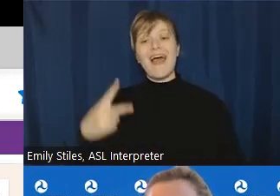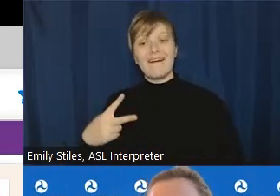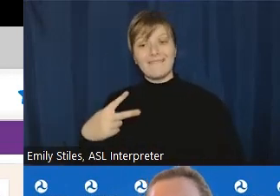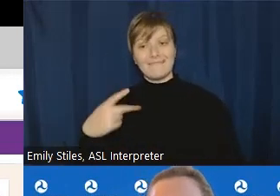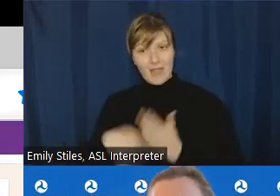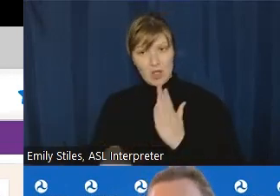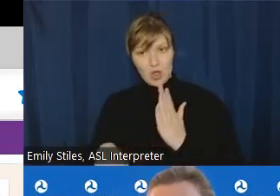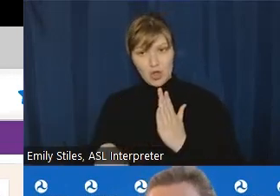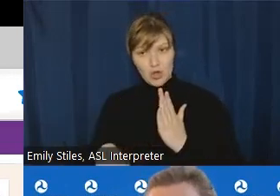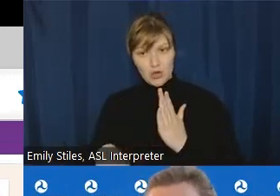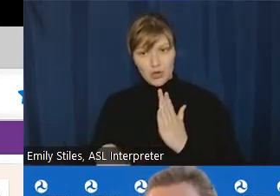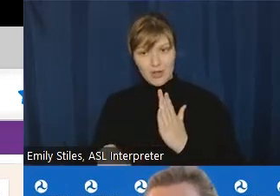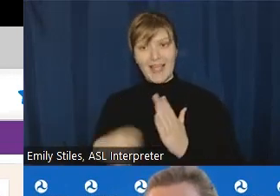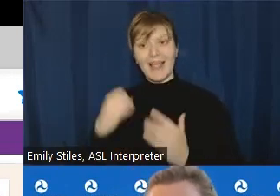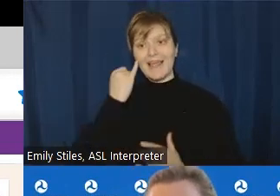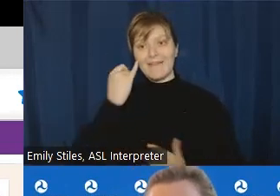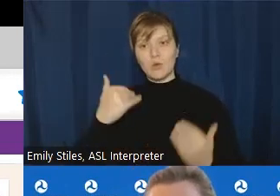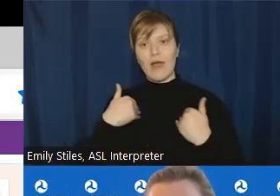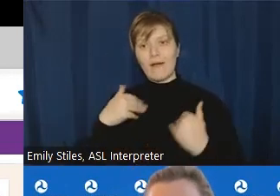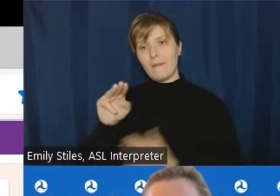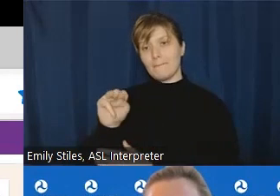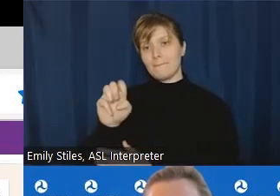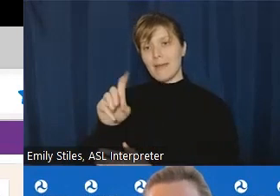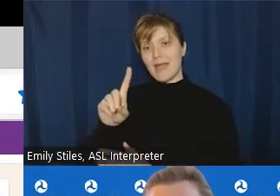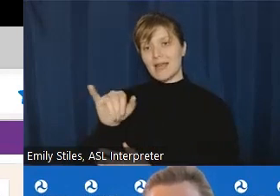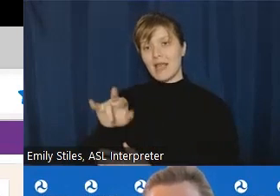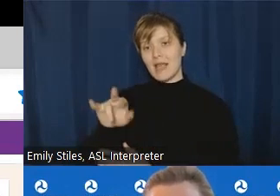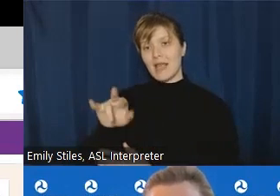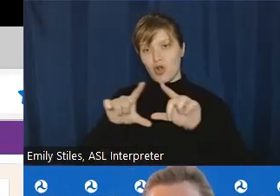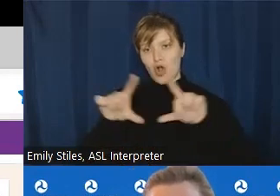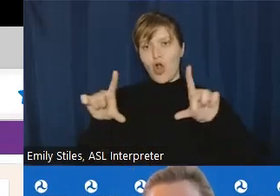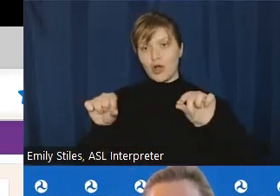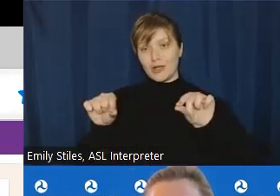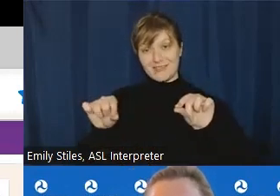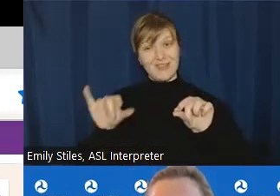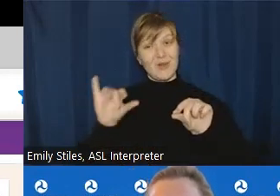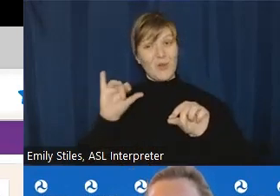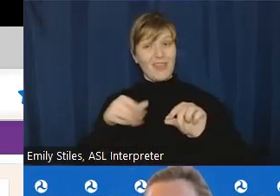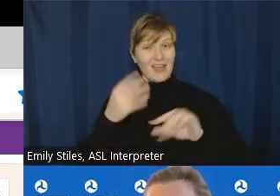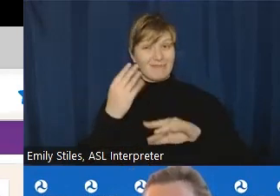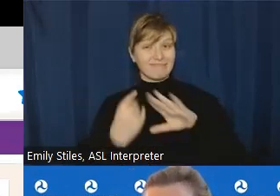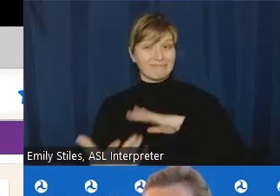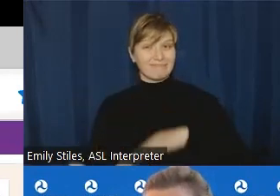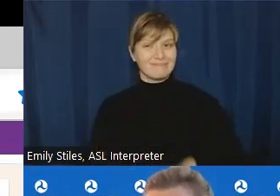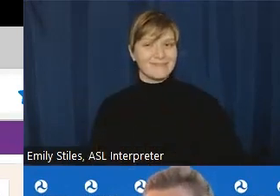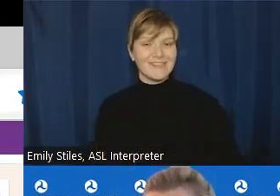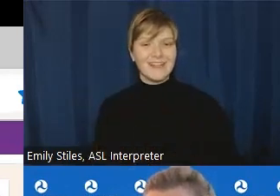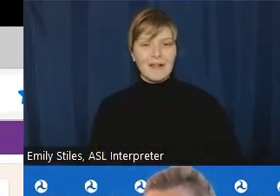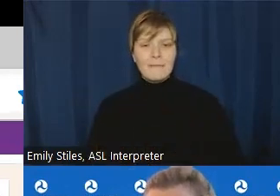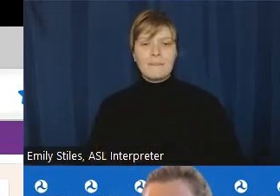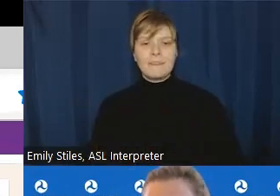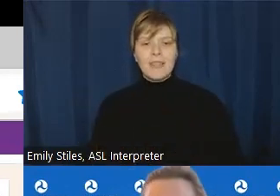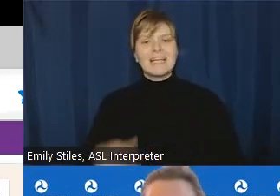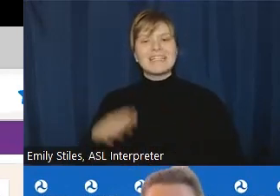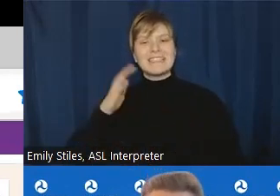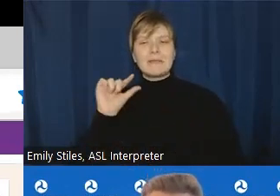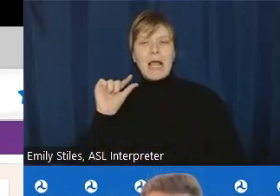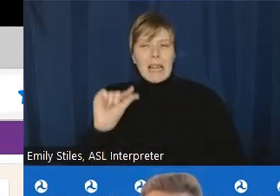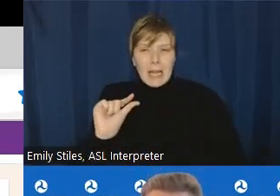if you have a Medicare card. This will take you to that information. This seems like a little bit of inside baseball but each funding source,